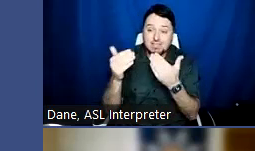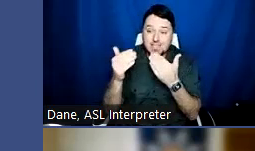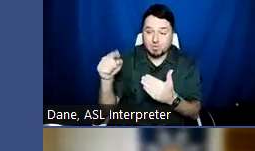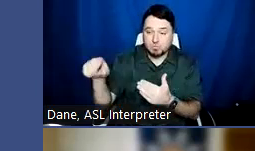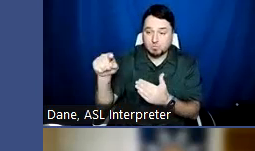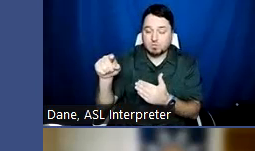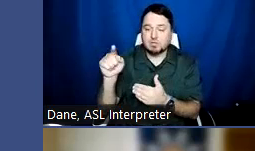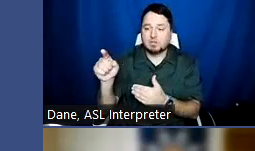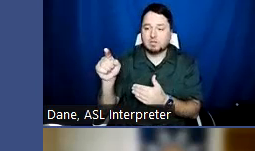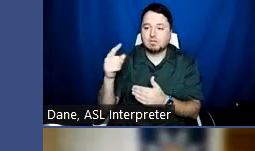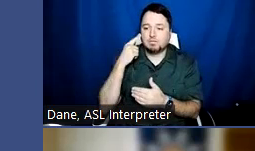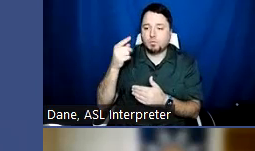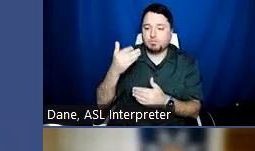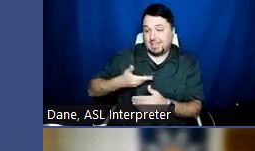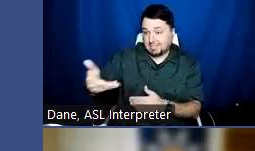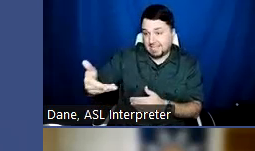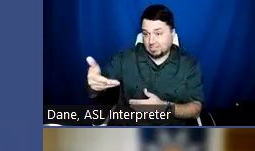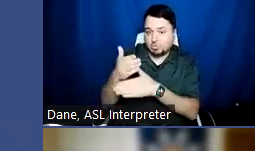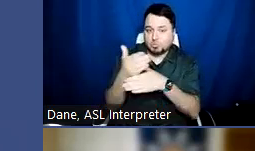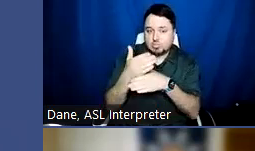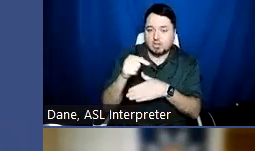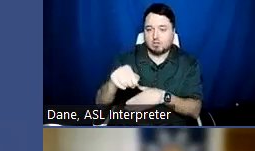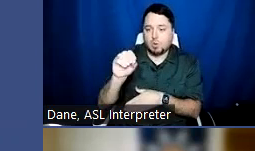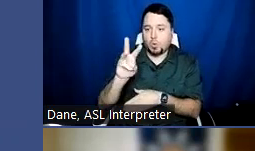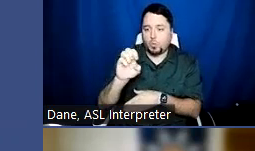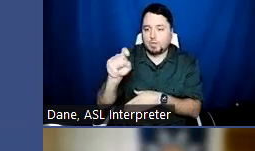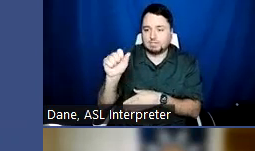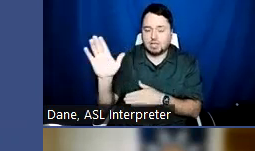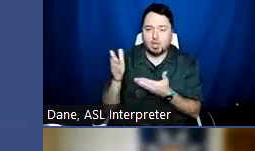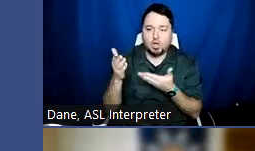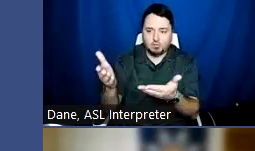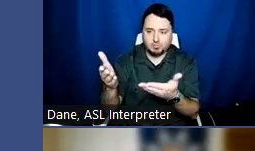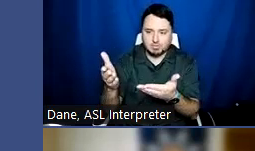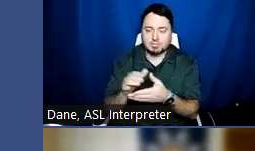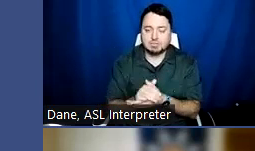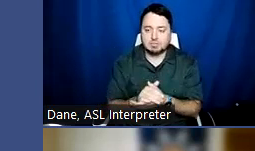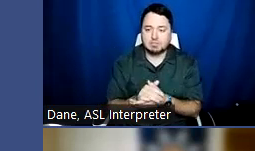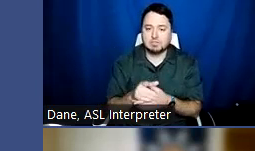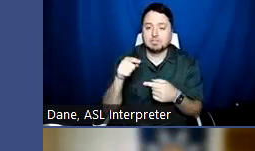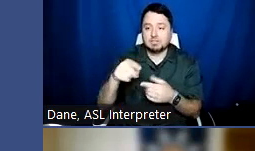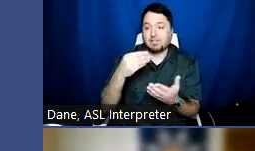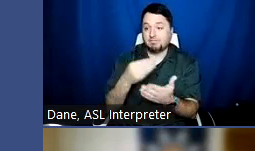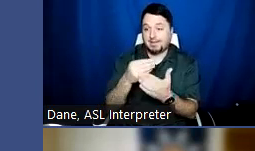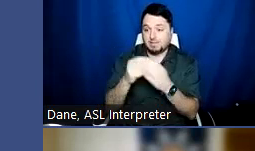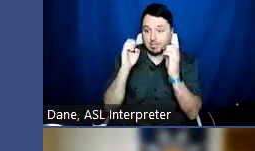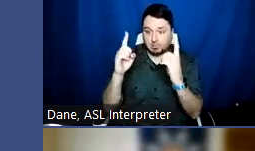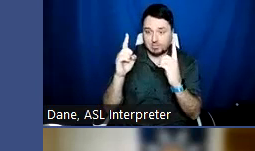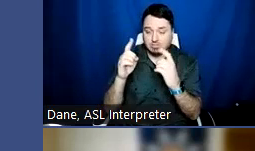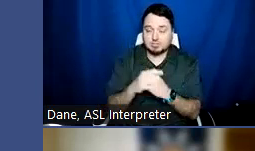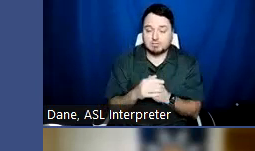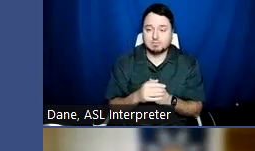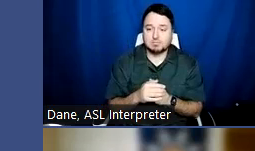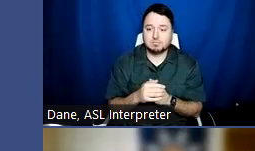for the invitation to share Oweesta's offerings in the financial education space. Next slide.